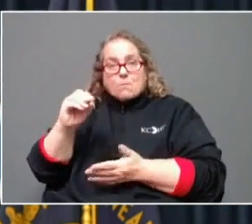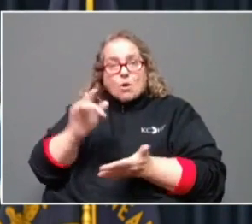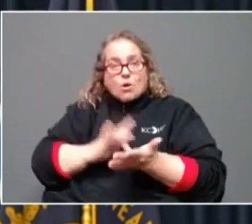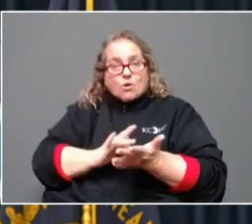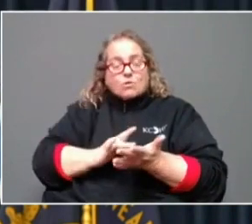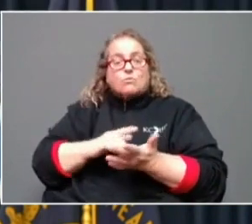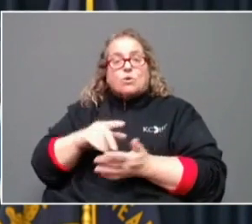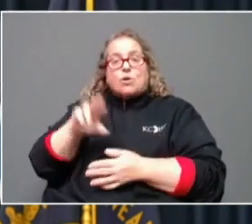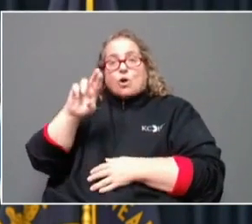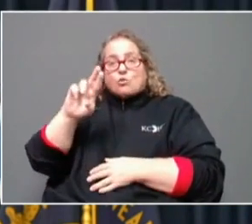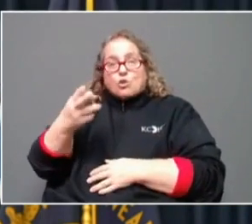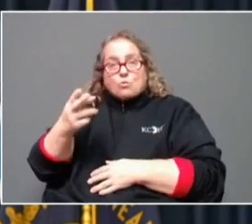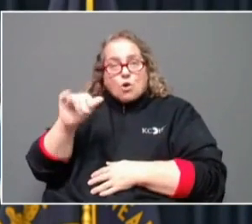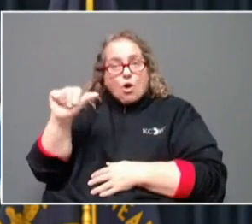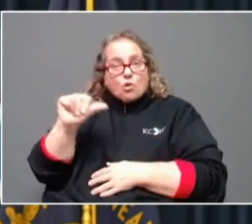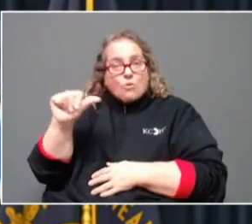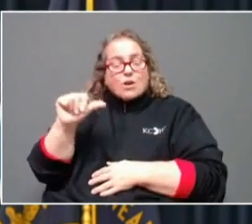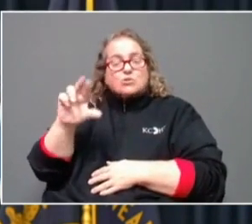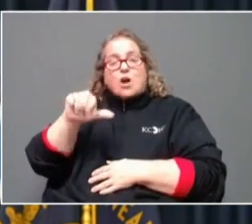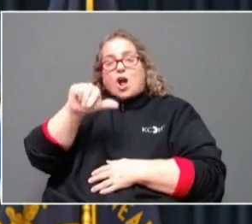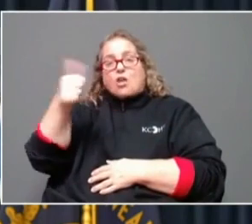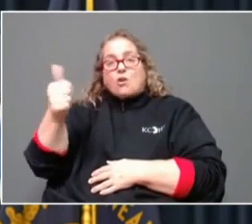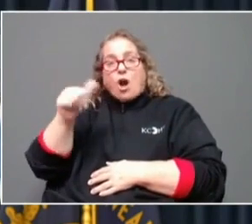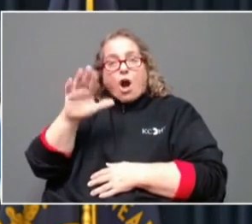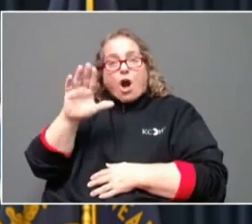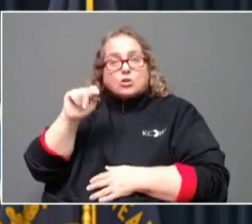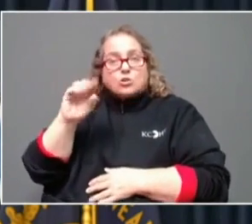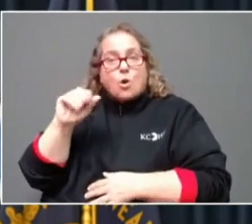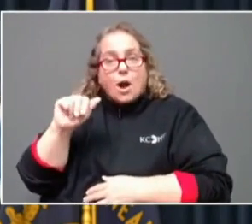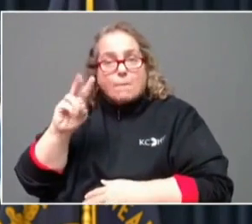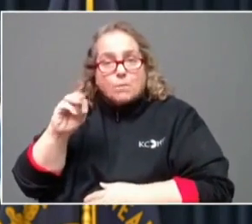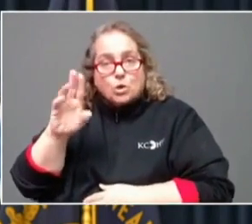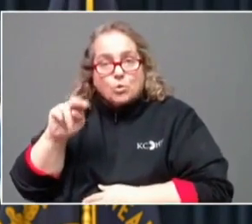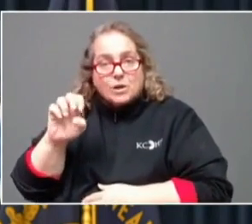autoimmune diseases and you're on high potency biologic agents. All of those